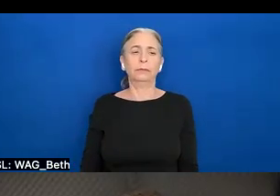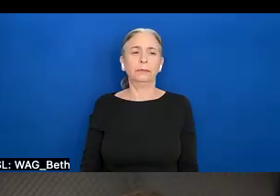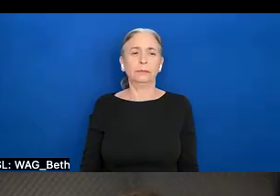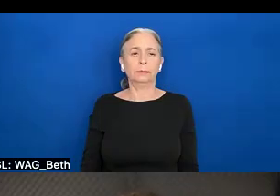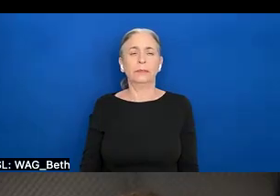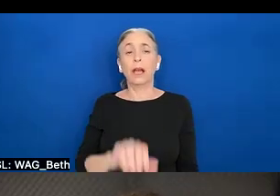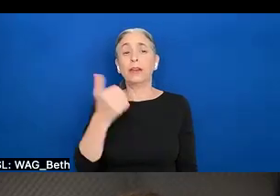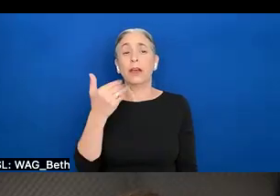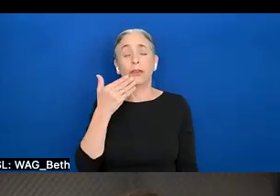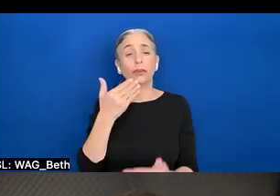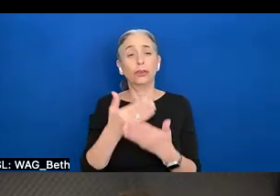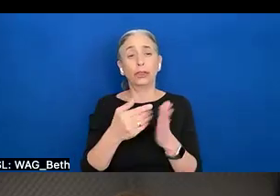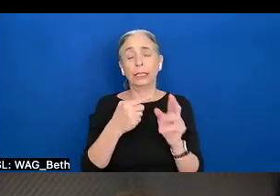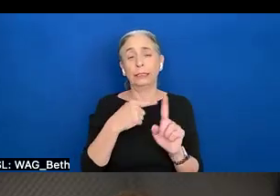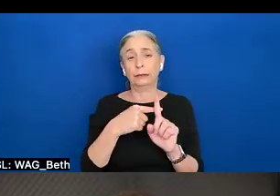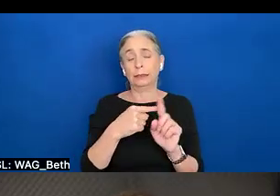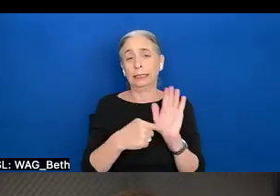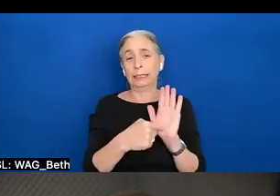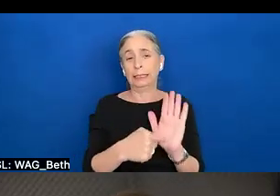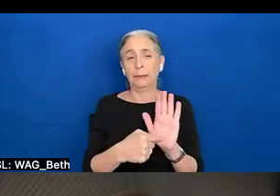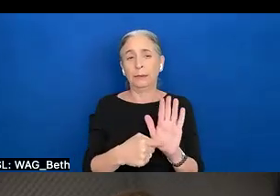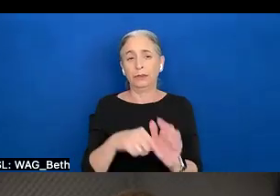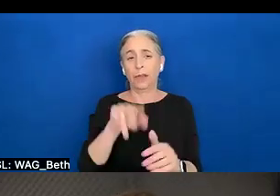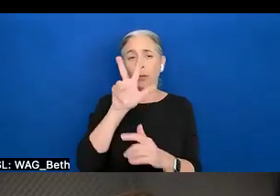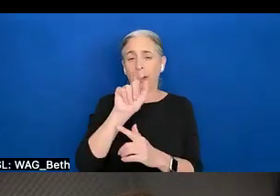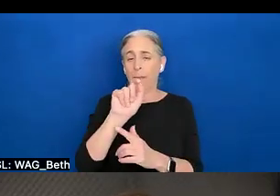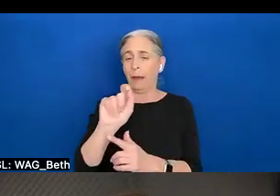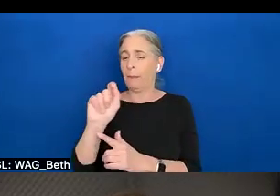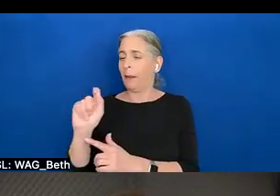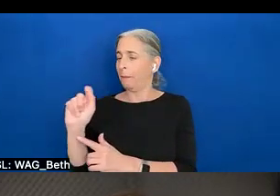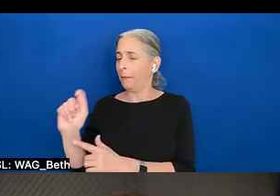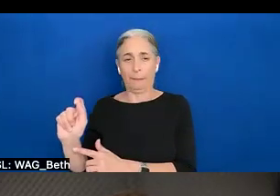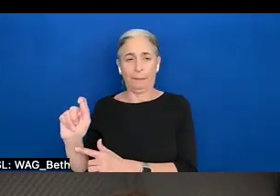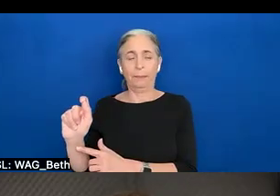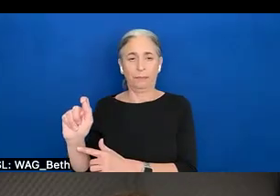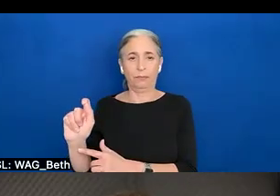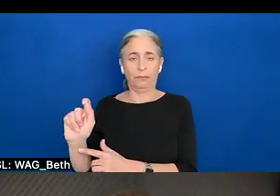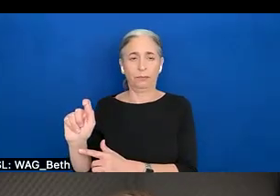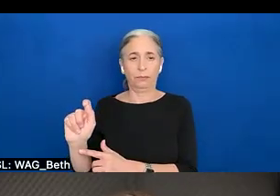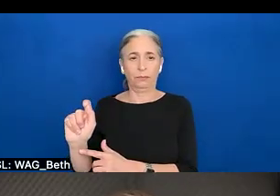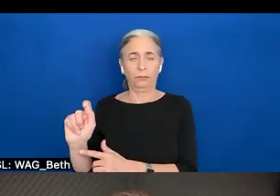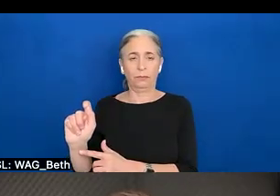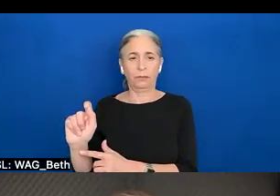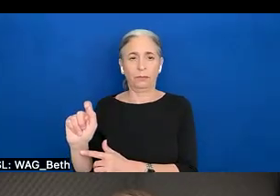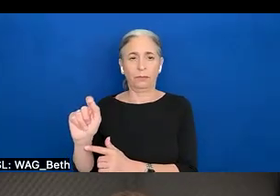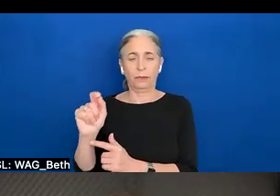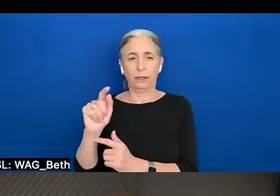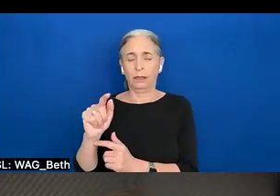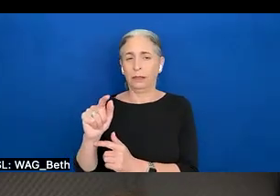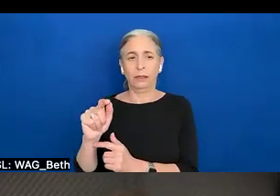Another good example is the glyph that represents three dots. There are no three different dots.